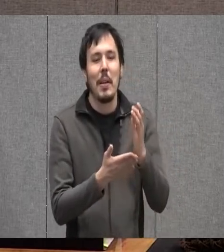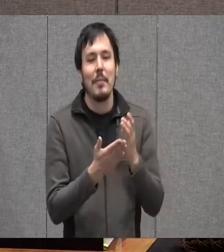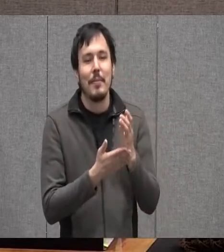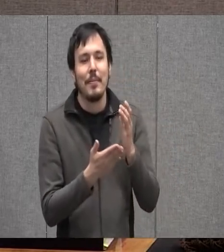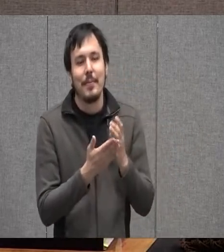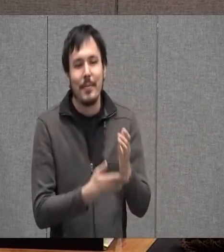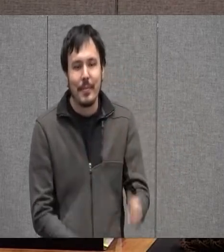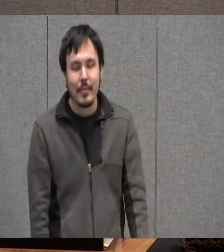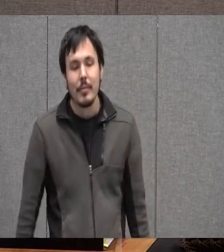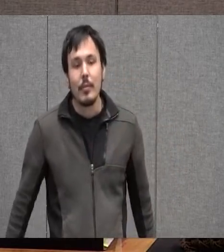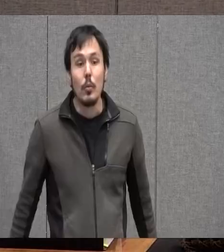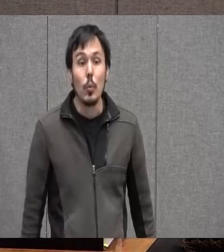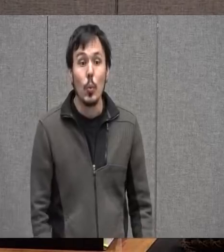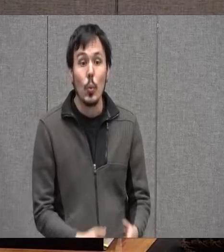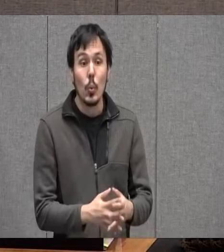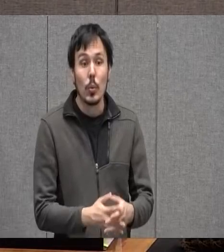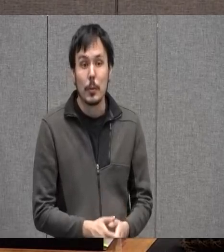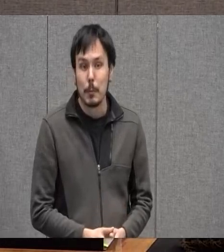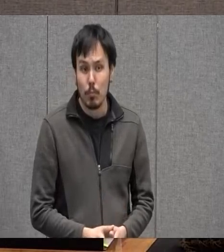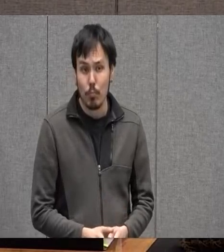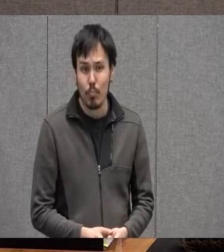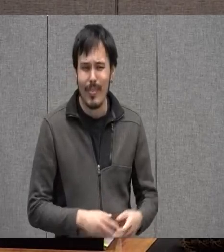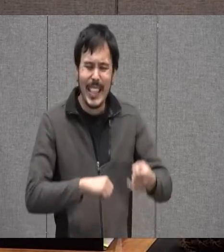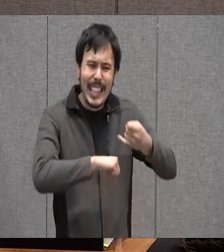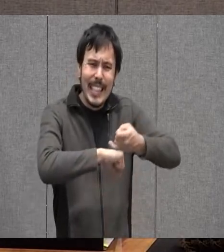All right, so interest though.